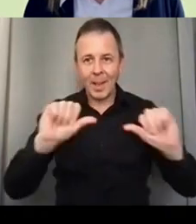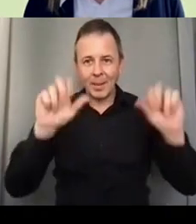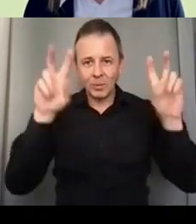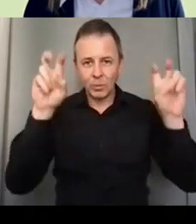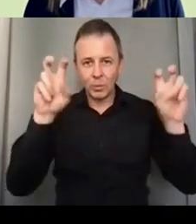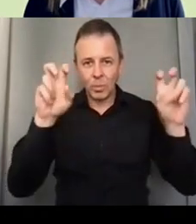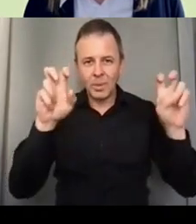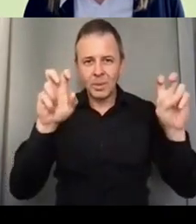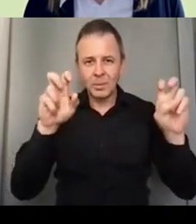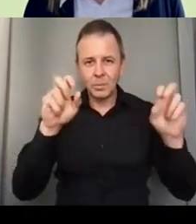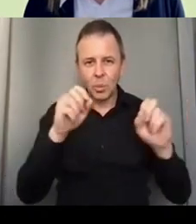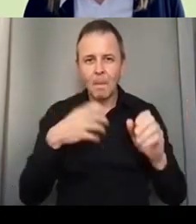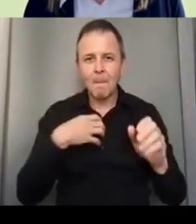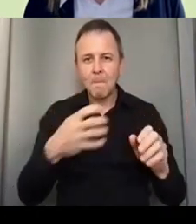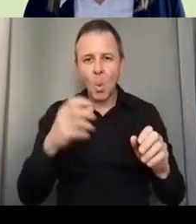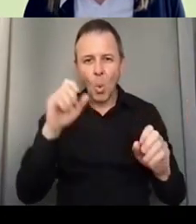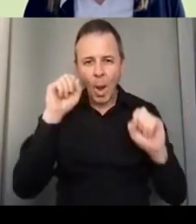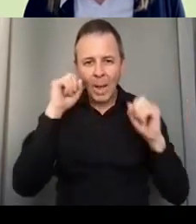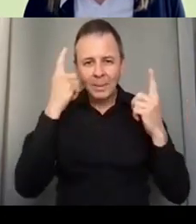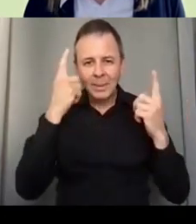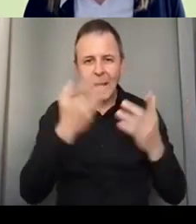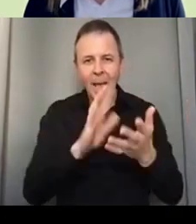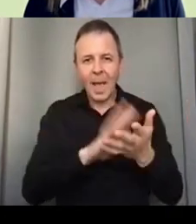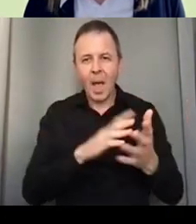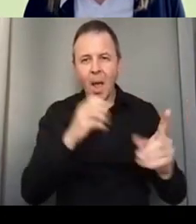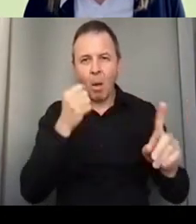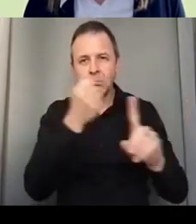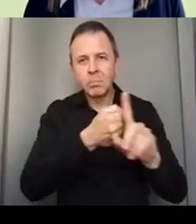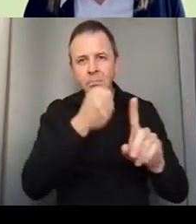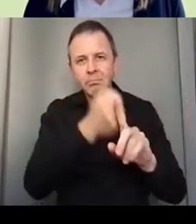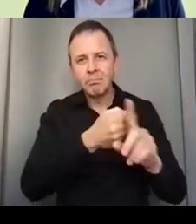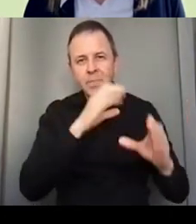understanding on how to effectively communicate with the NDIA and other